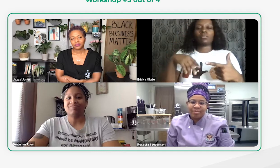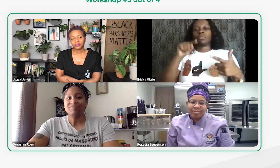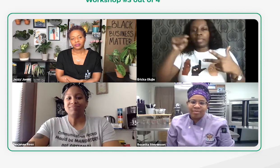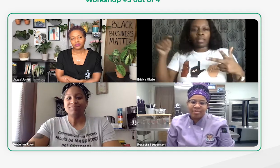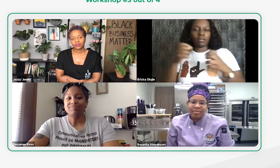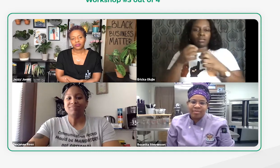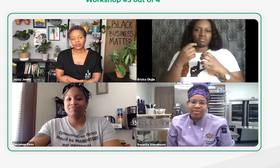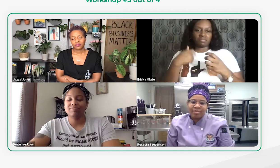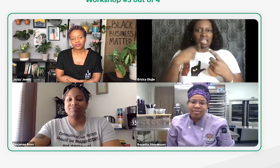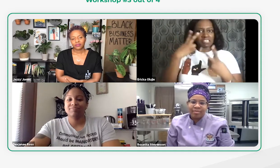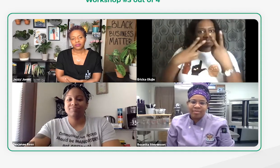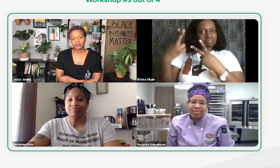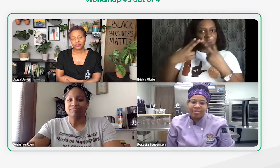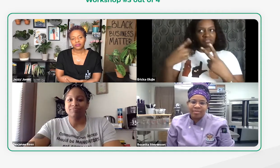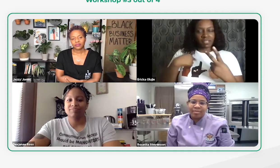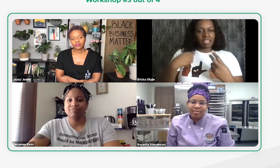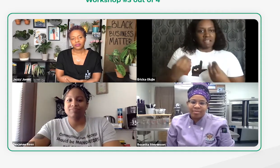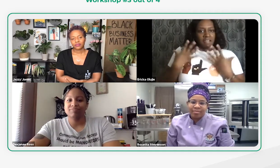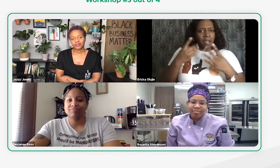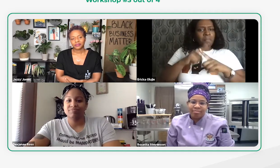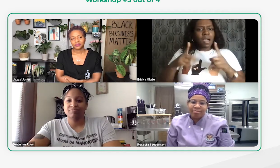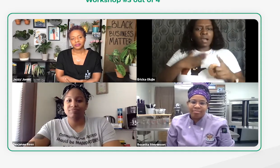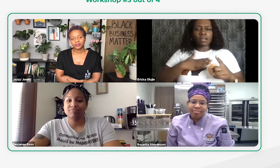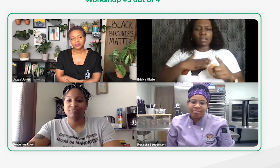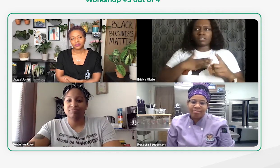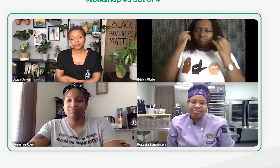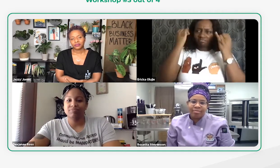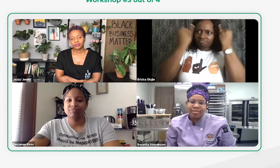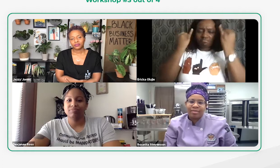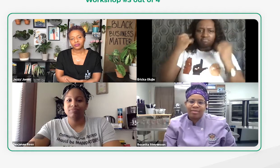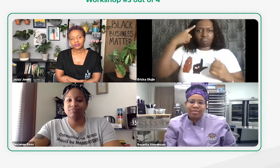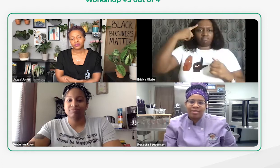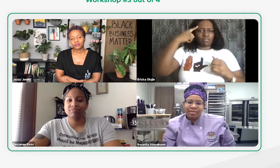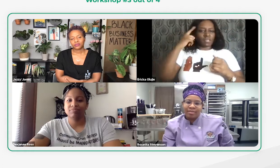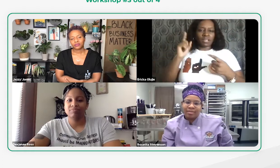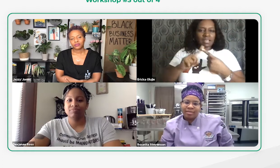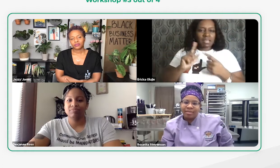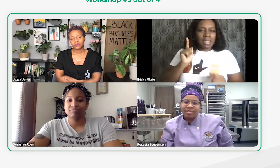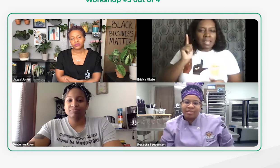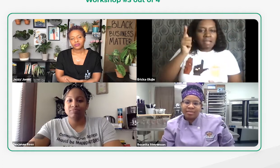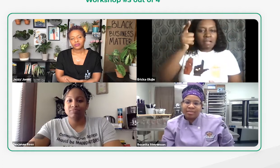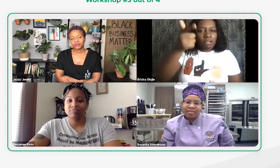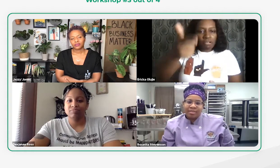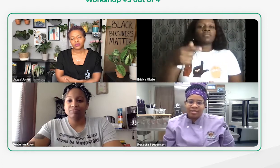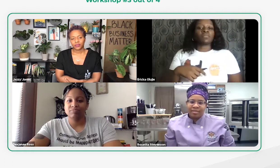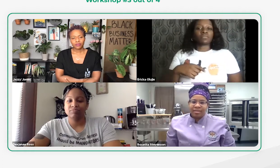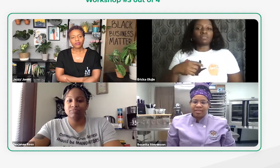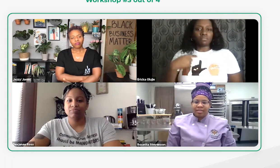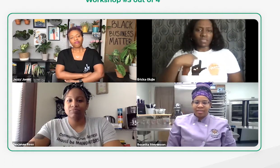I had aunts and uncles and tons of family members who hide their own is Missus inspired me to go